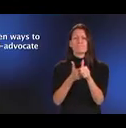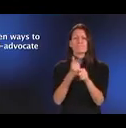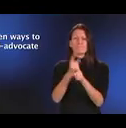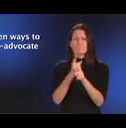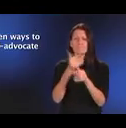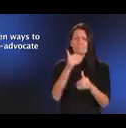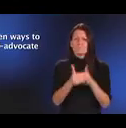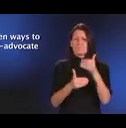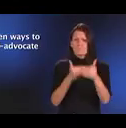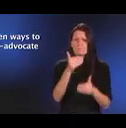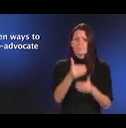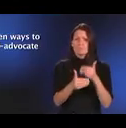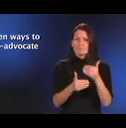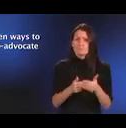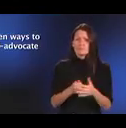Follow proper procedures.